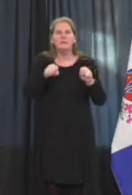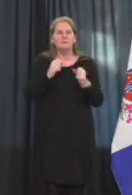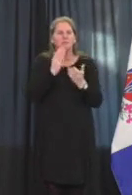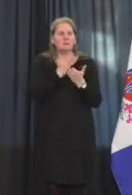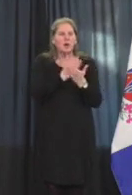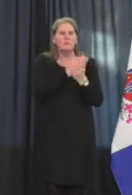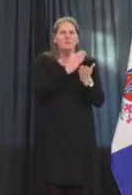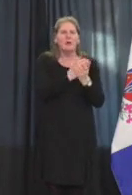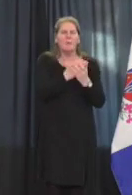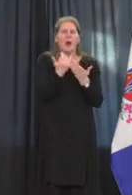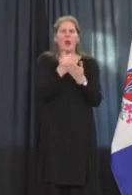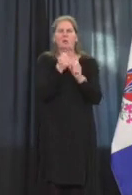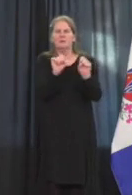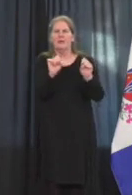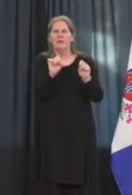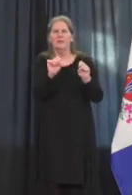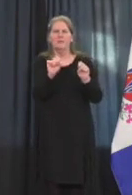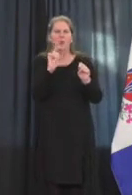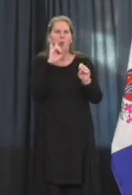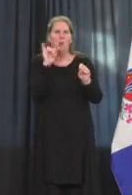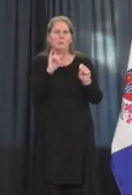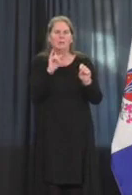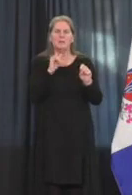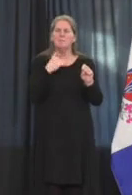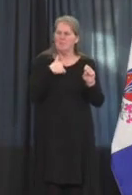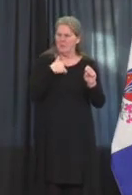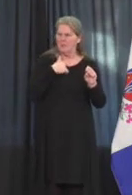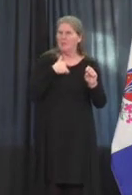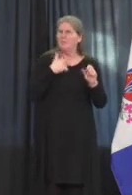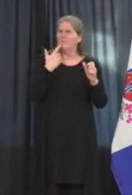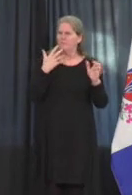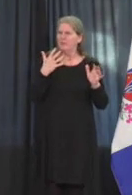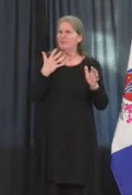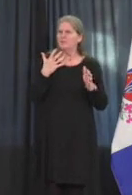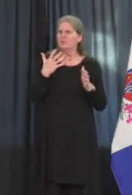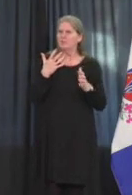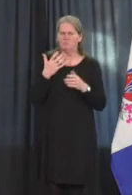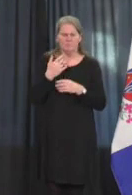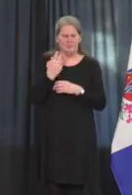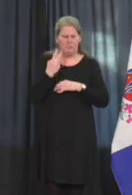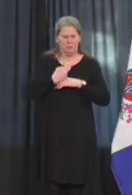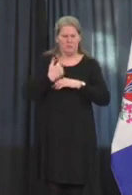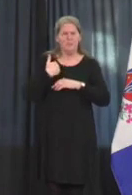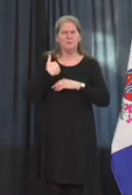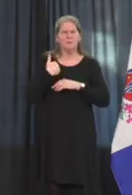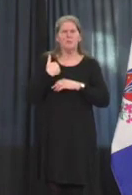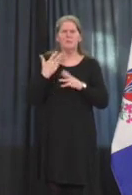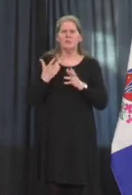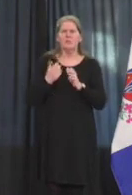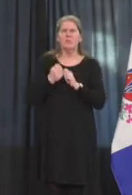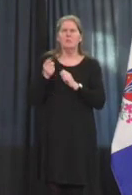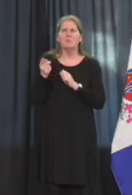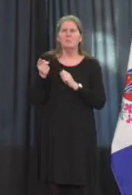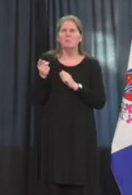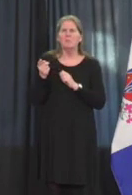THAT'S DONE SAFELY. I DID SPEAK, FOR EXAMPLE, MAYBE IT WAS JUST TWO DAYS AGO WITH